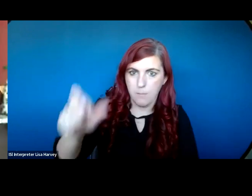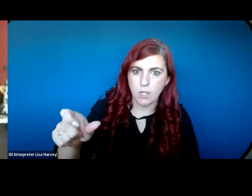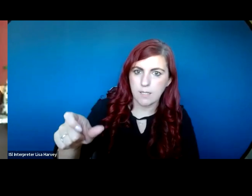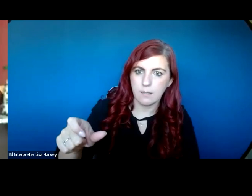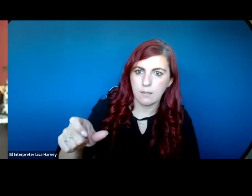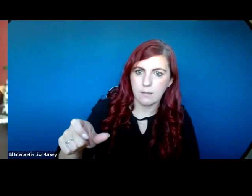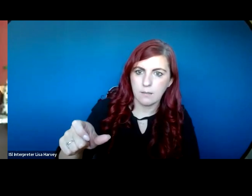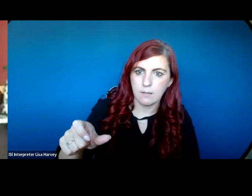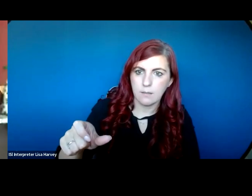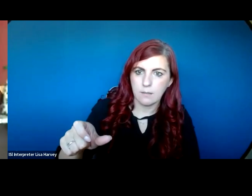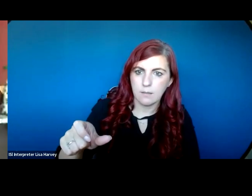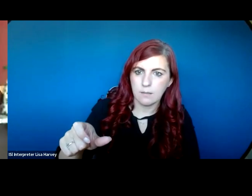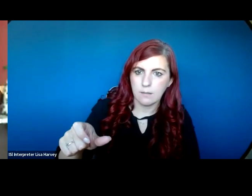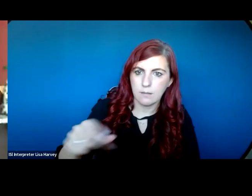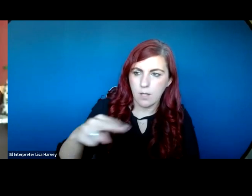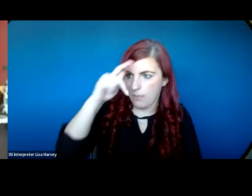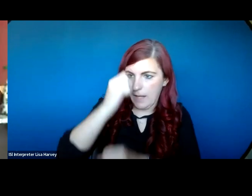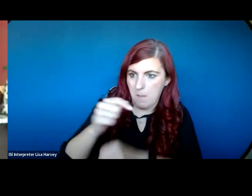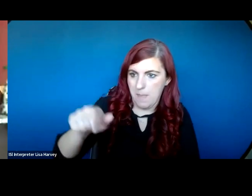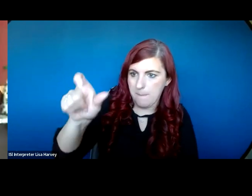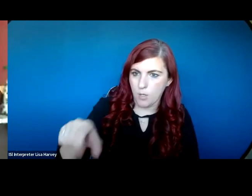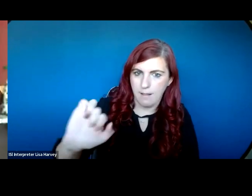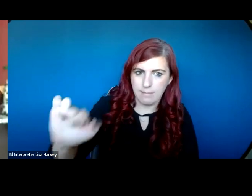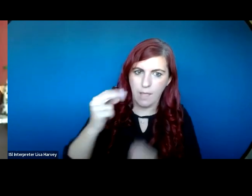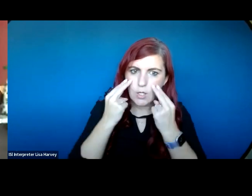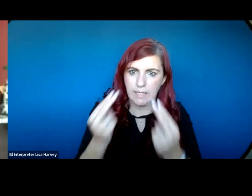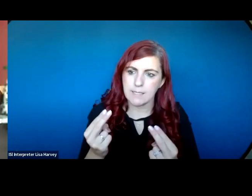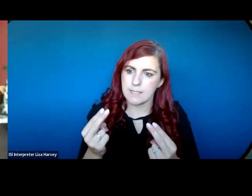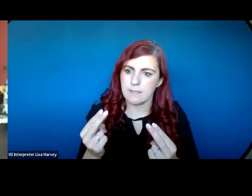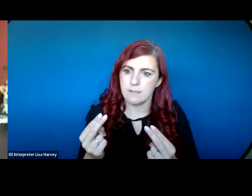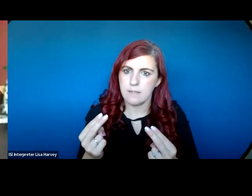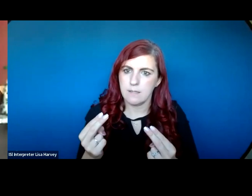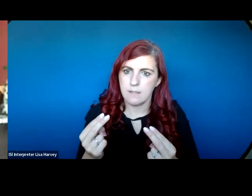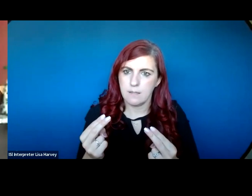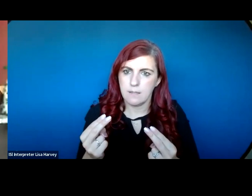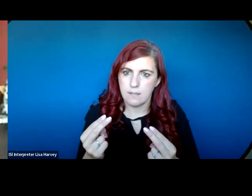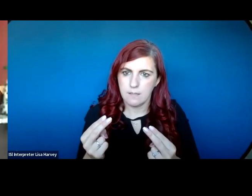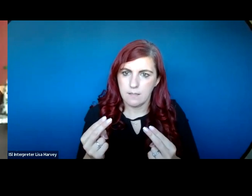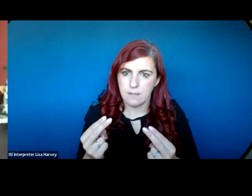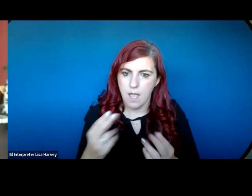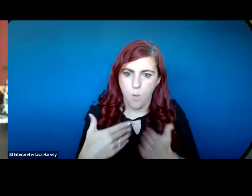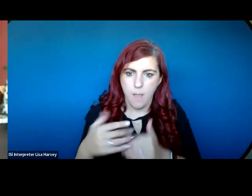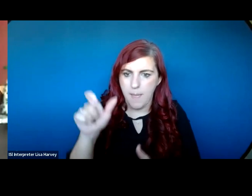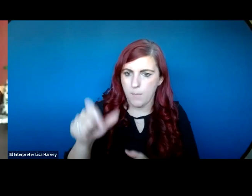Not looking at the person and saying the needs of that person are... And the requirement is...